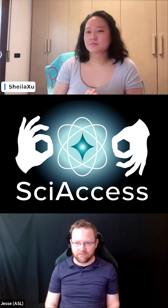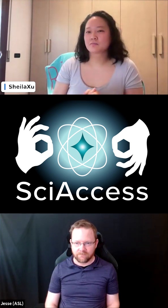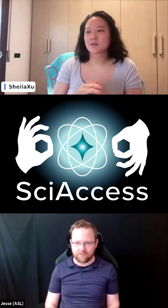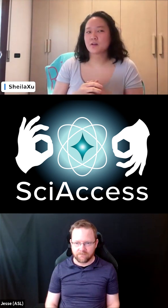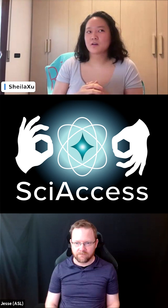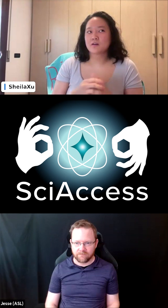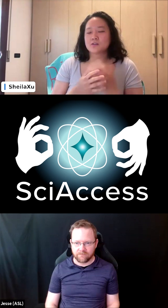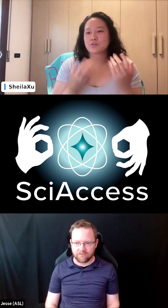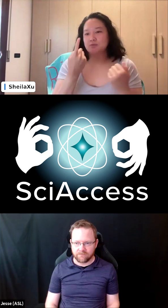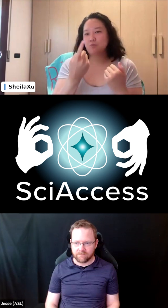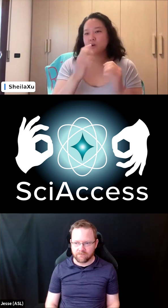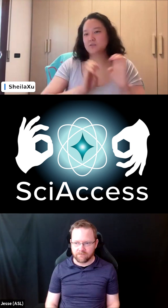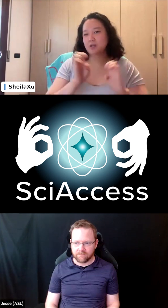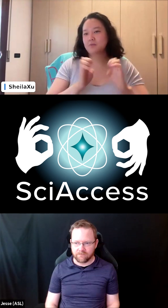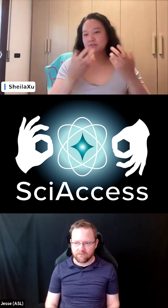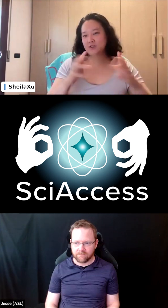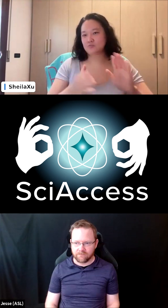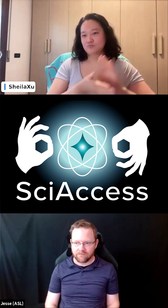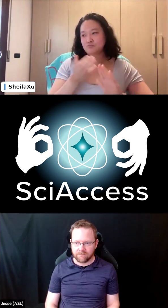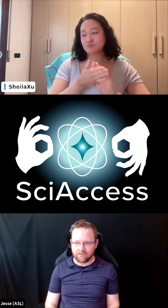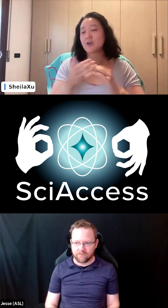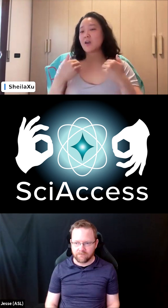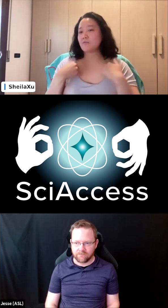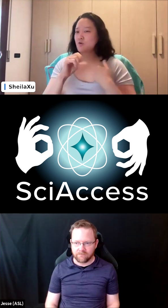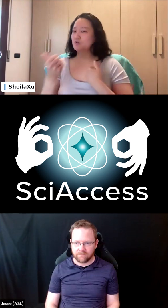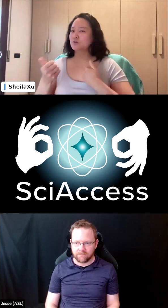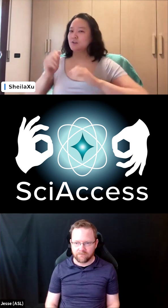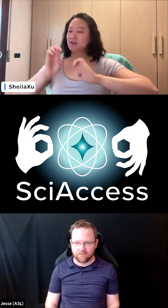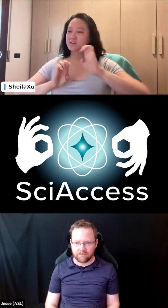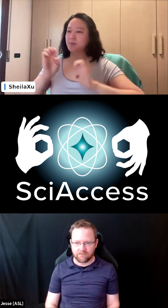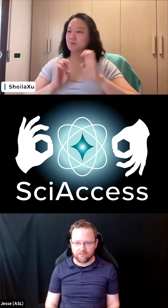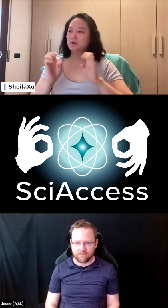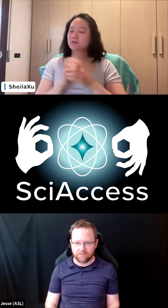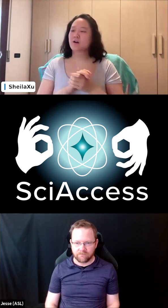That experiment has been run and it's finished and there's